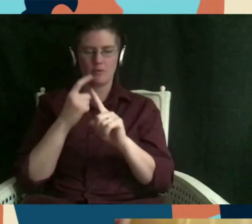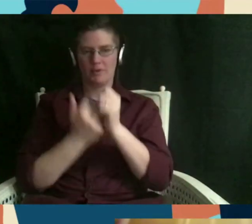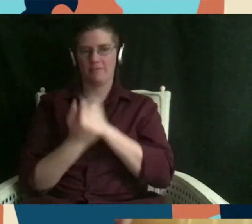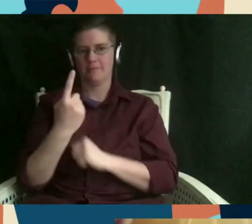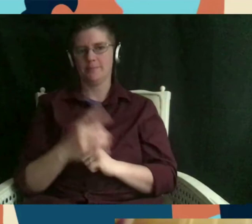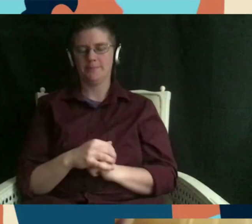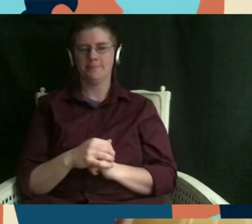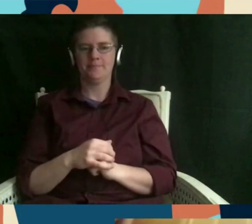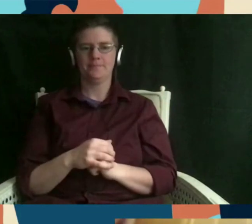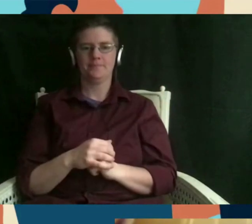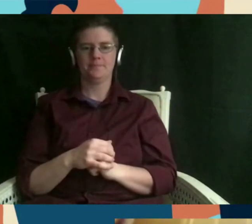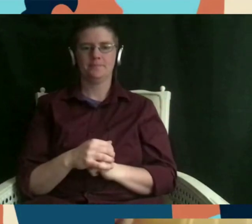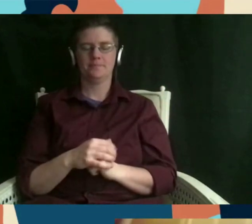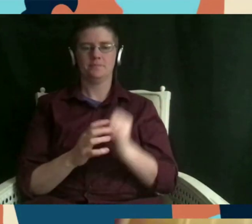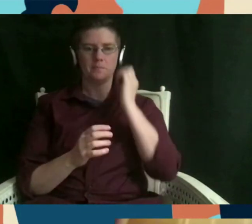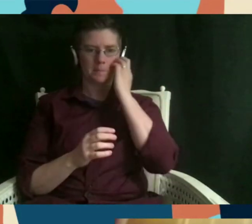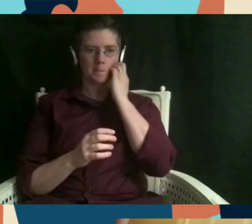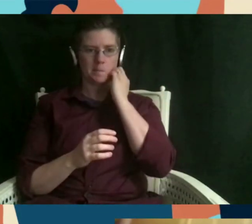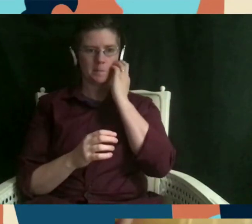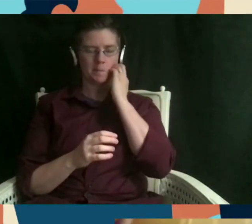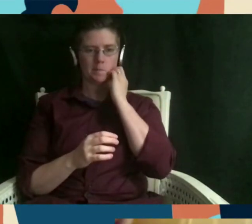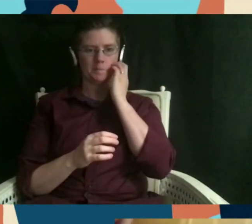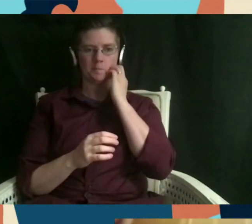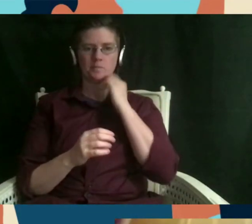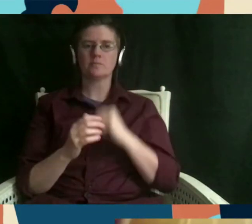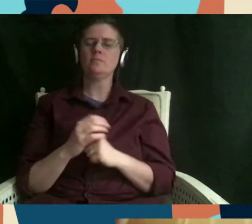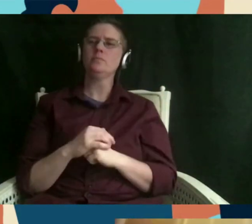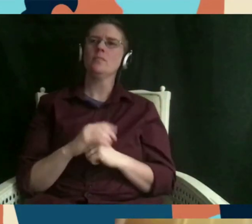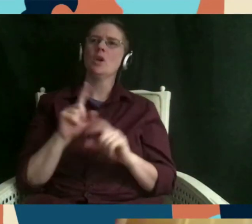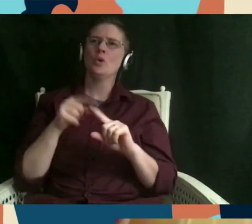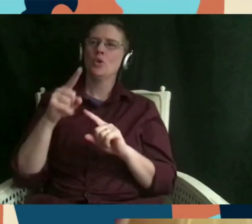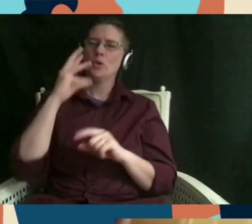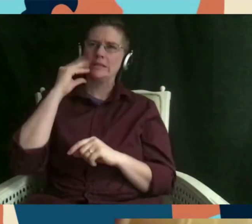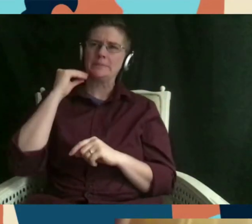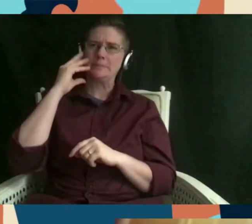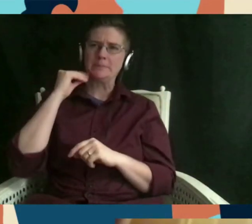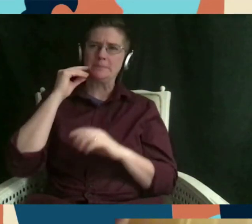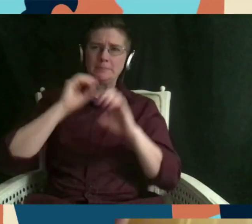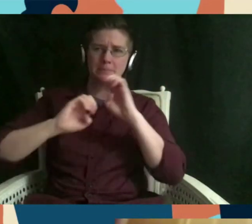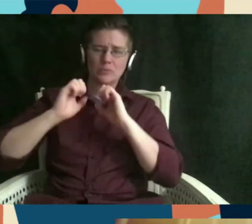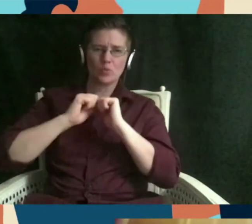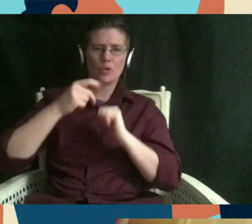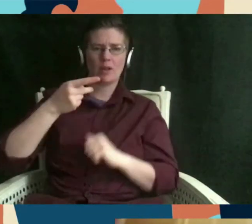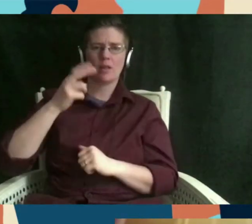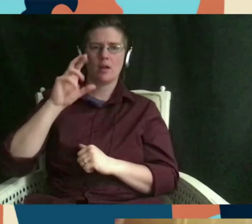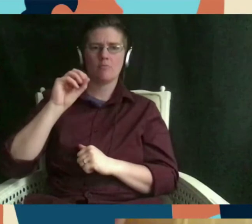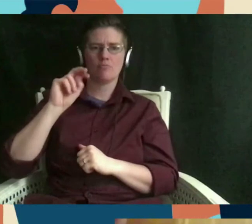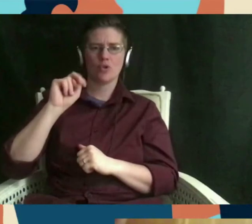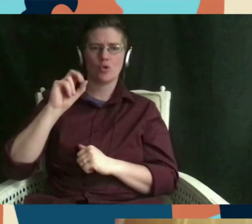so when you were experimenting with pronouns how did you start with that did you tell your